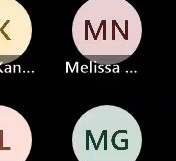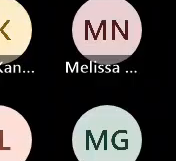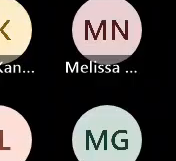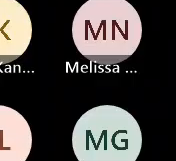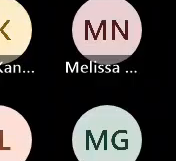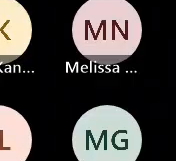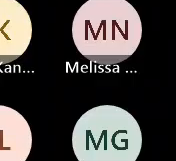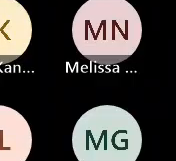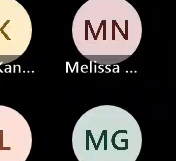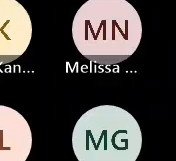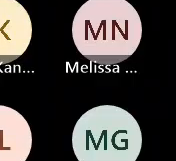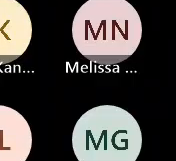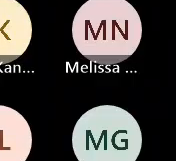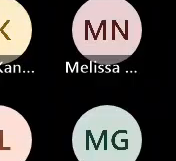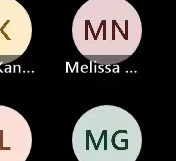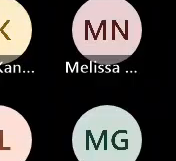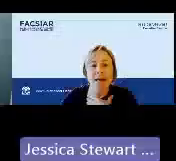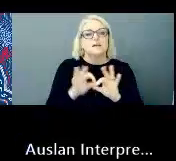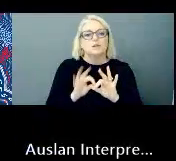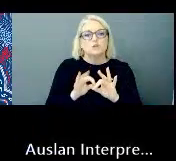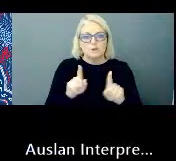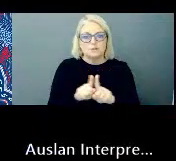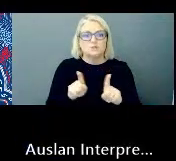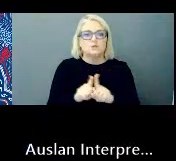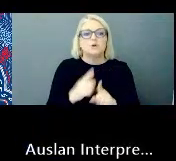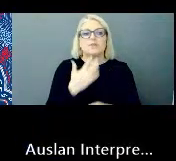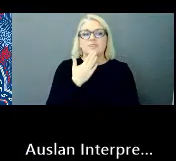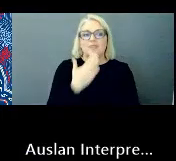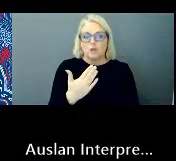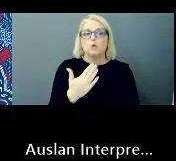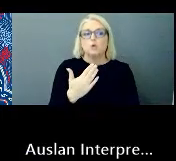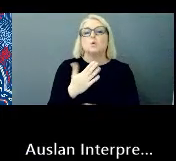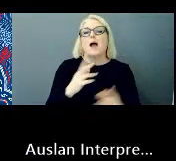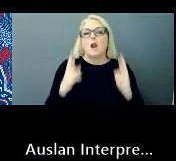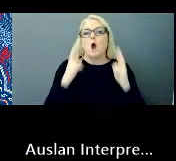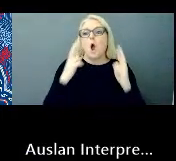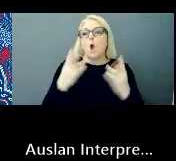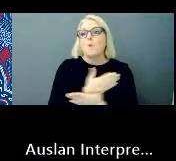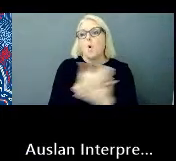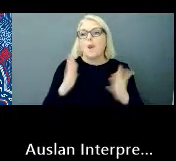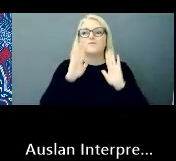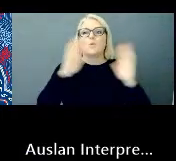to our wonderful Auslan interpreters, and I really hope that you all have a wonderful day.